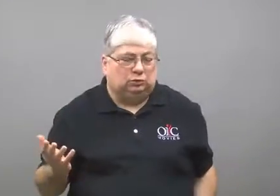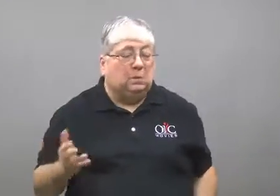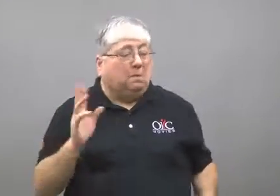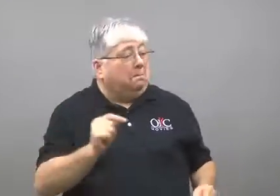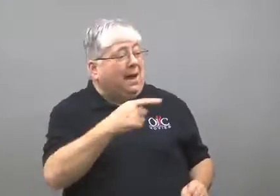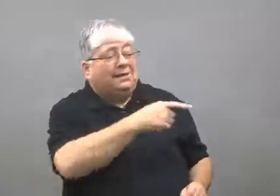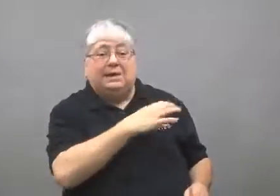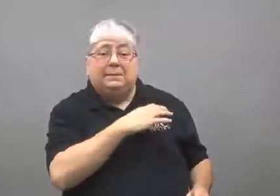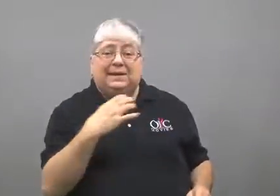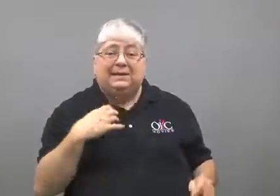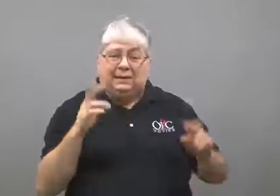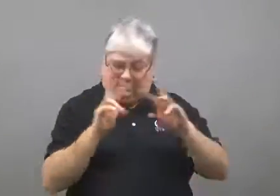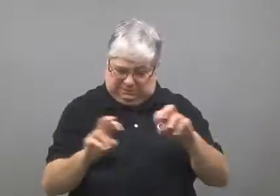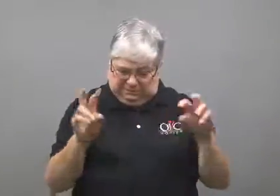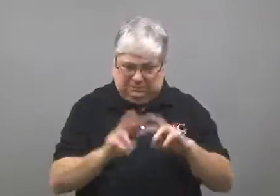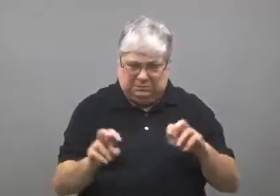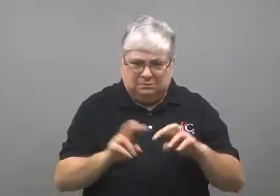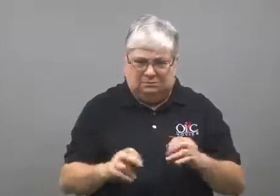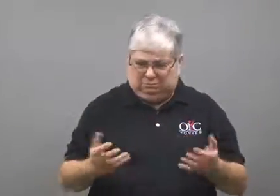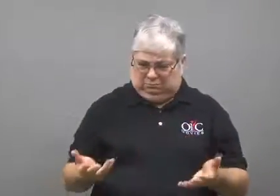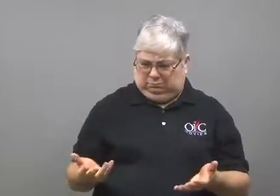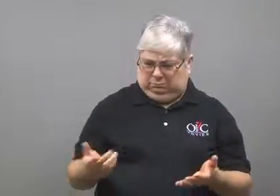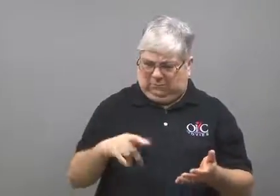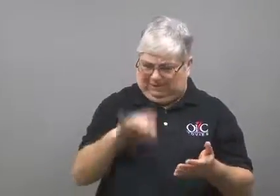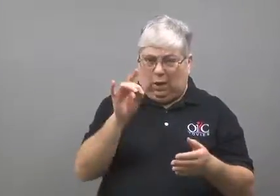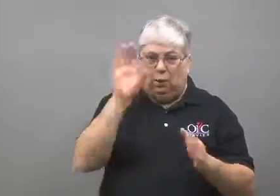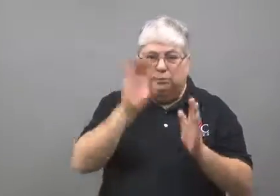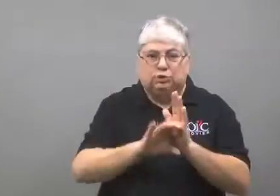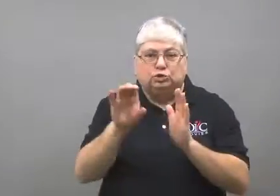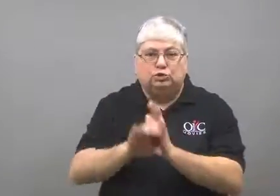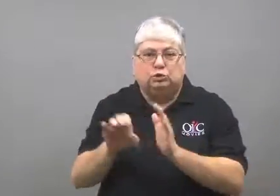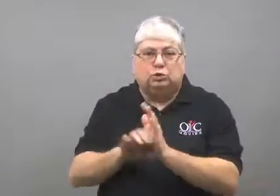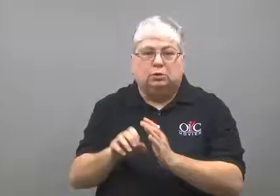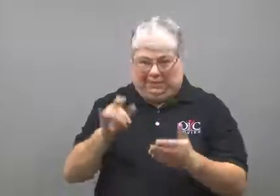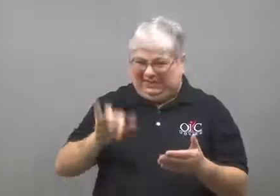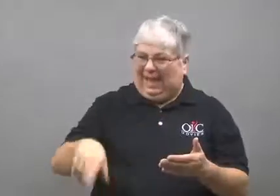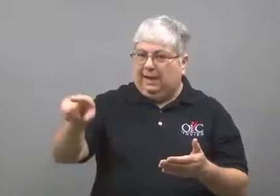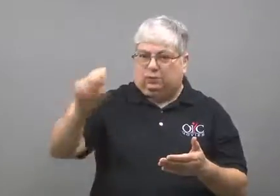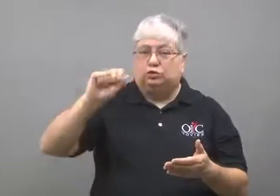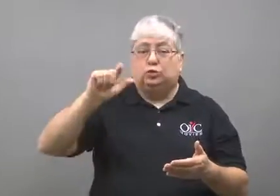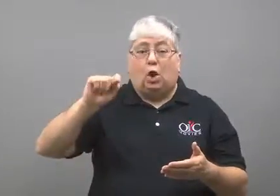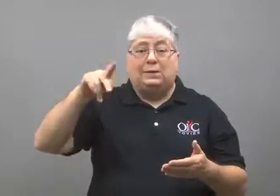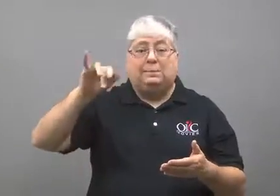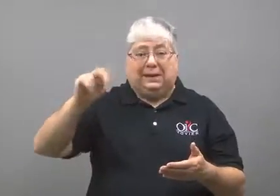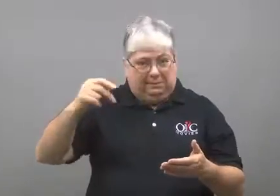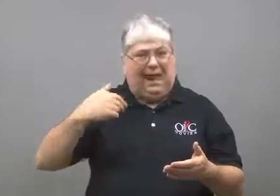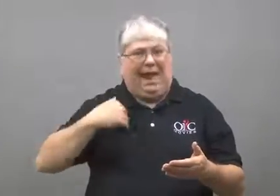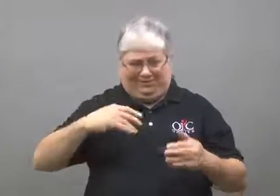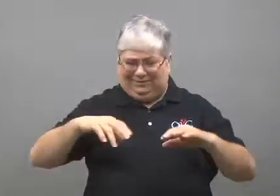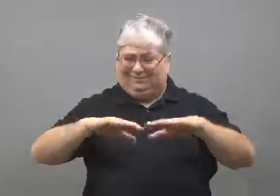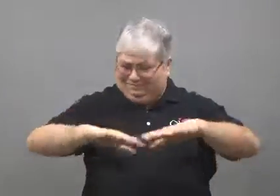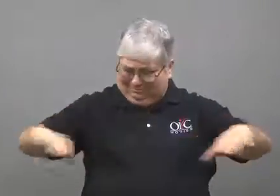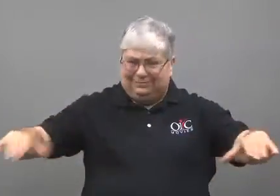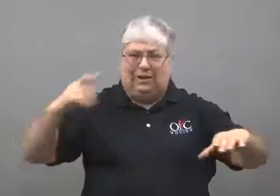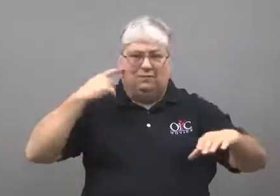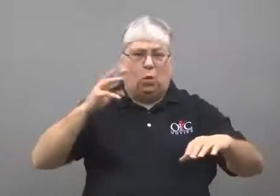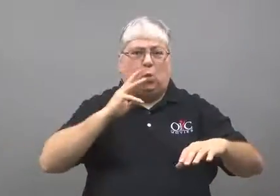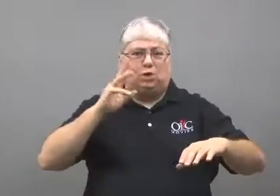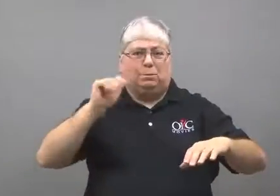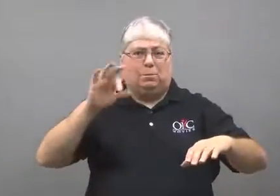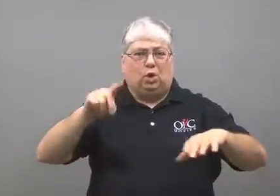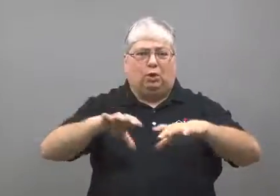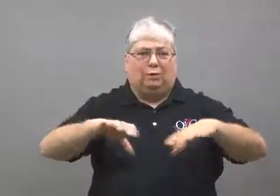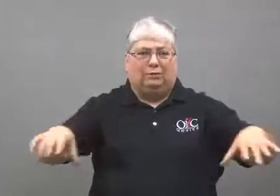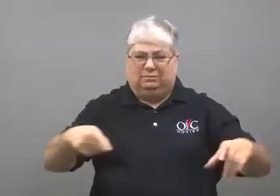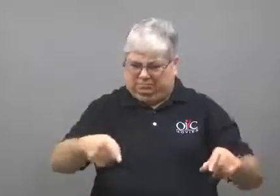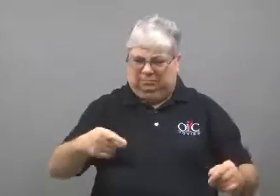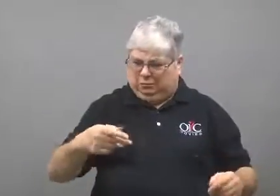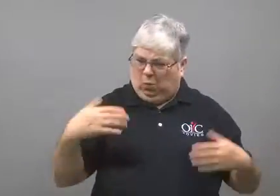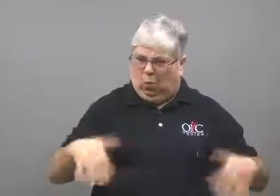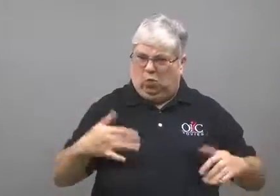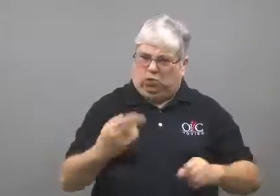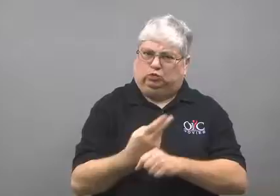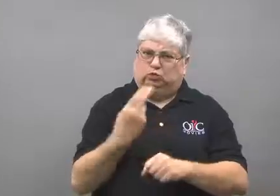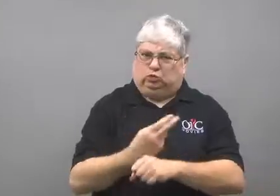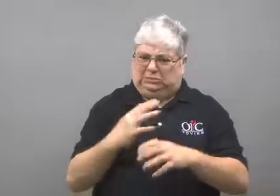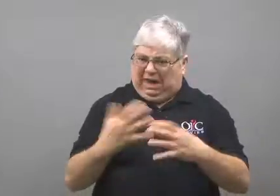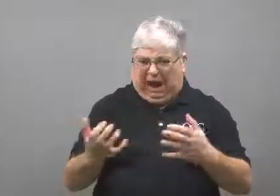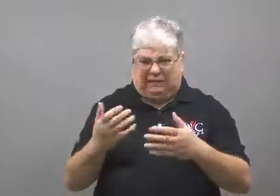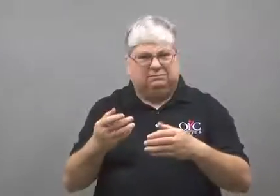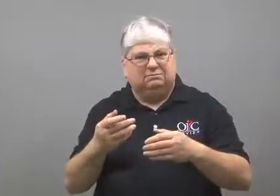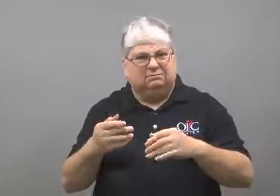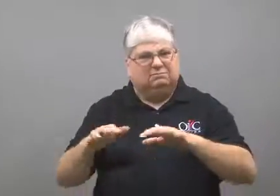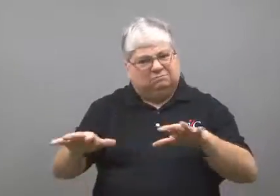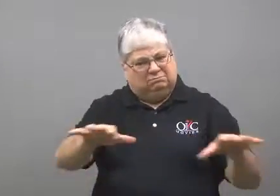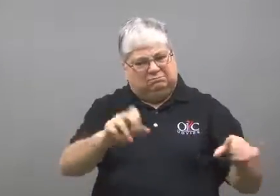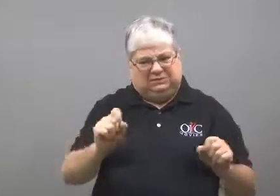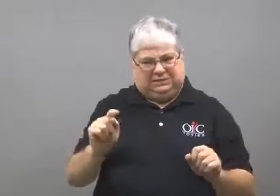However, the investigating committee found pictures of a waterboard table in the salt pits.